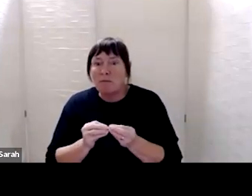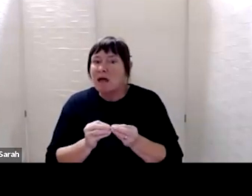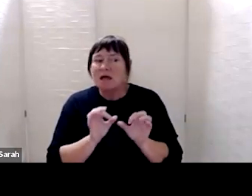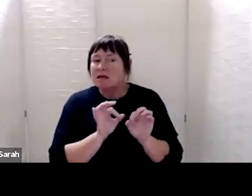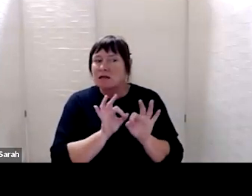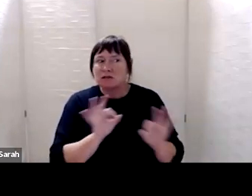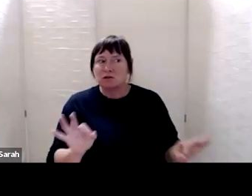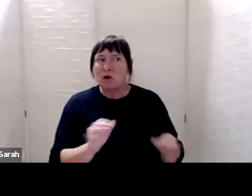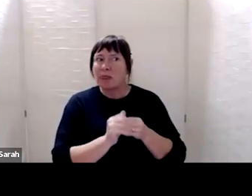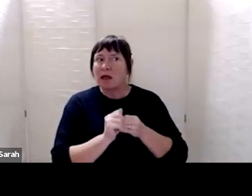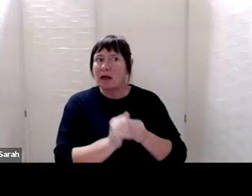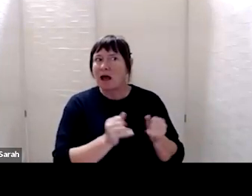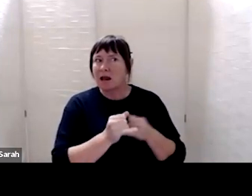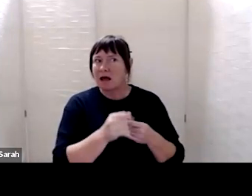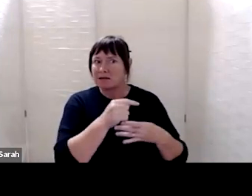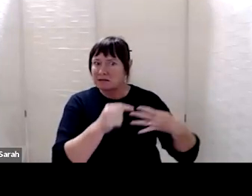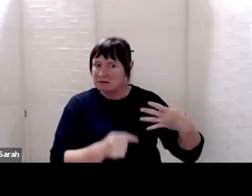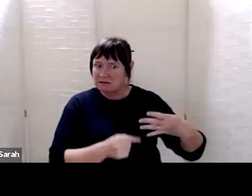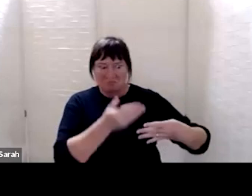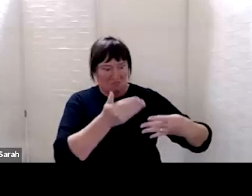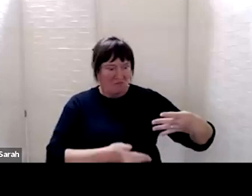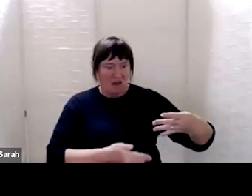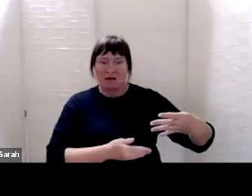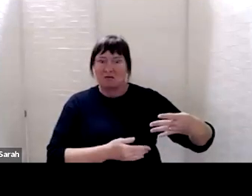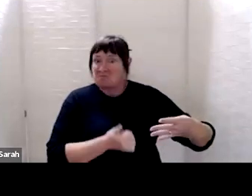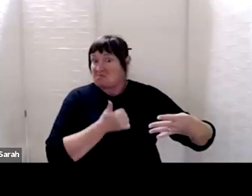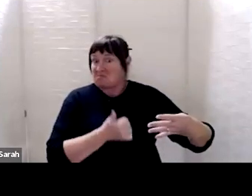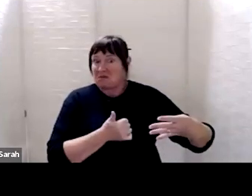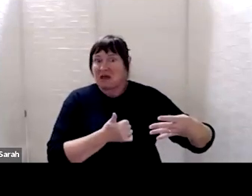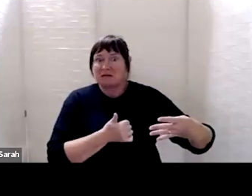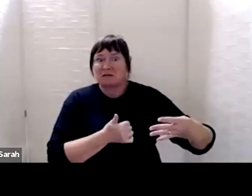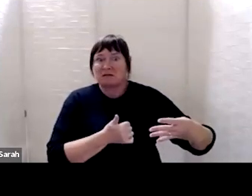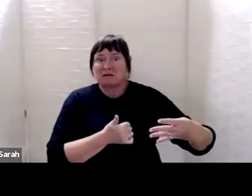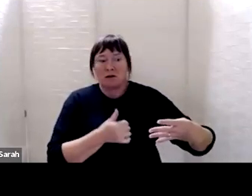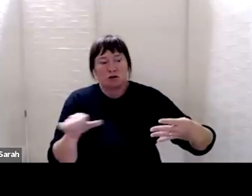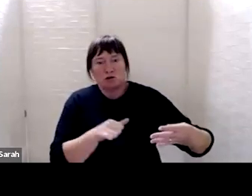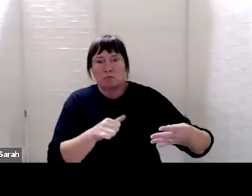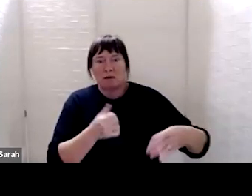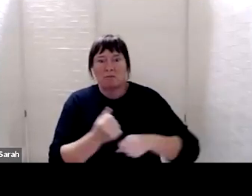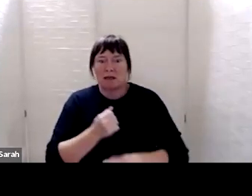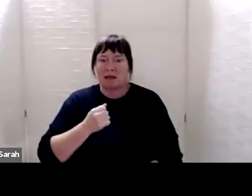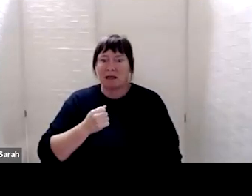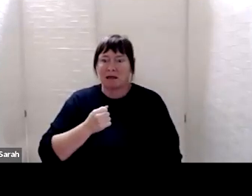You know, it exists to make our child’s life better, not to put people in tears while they’re